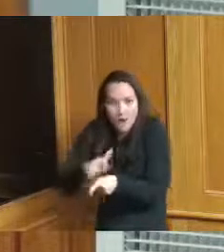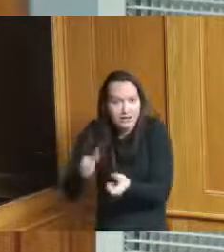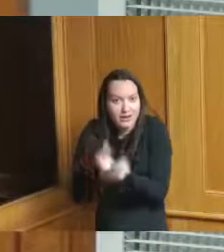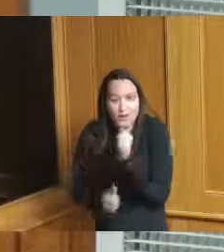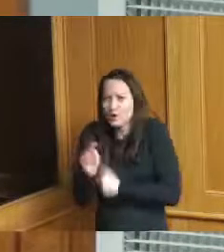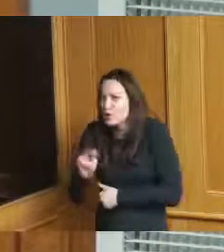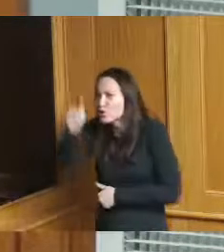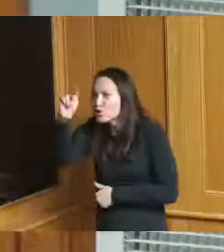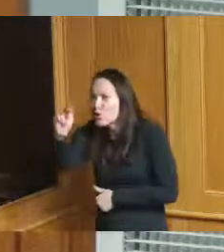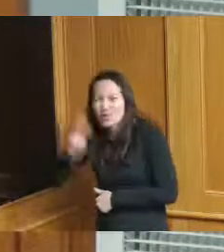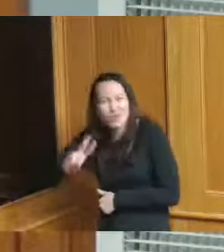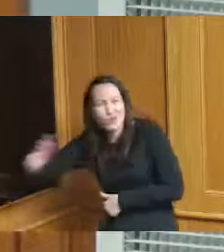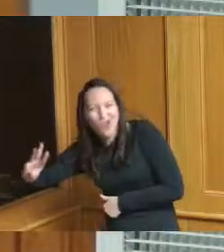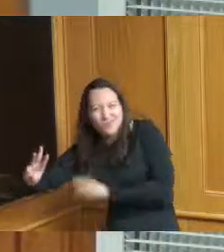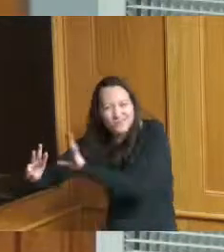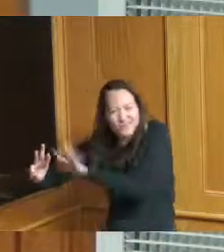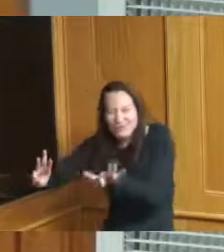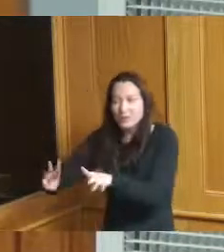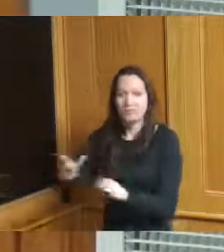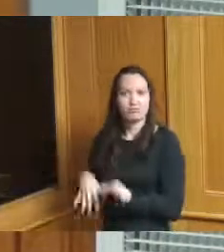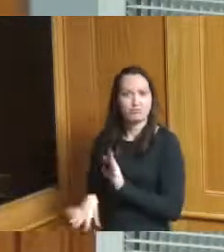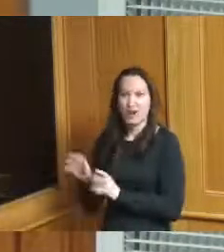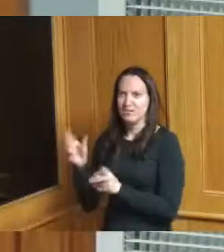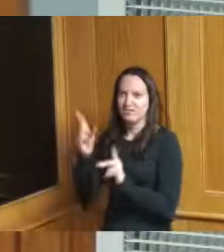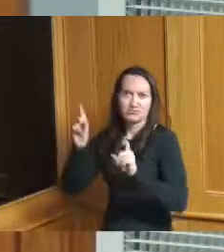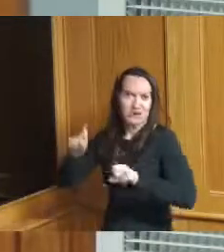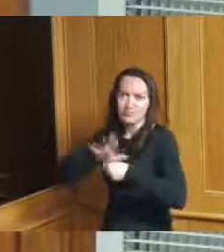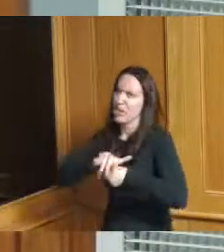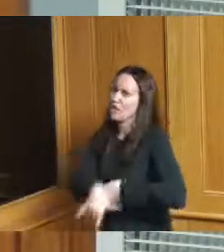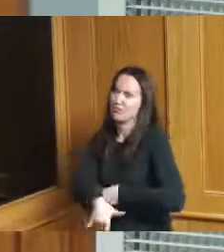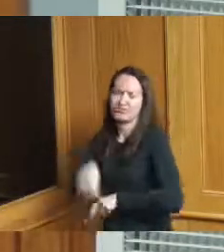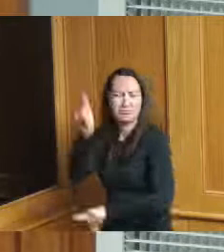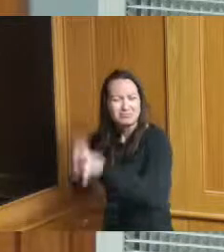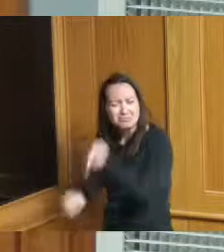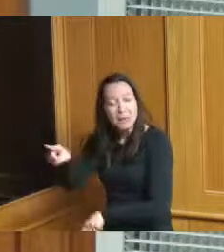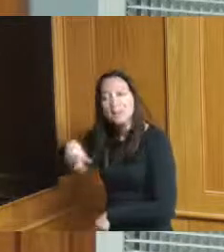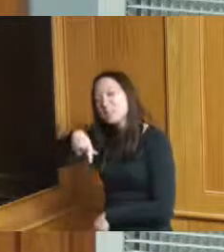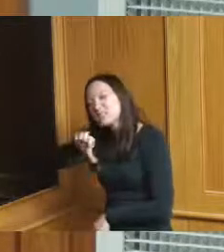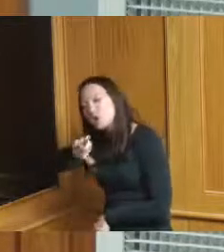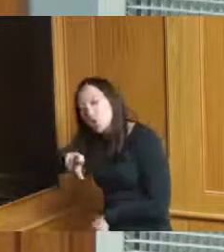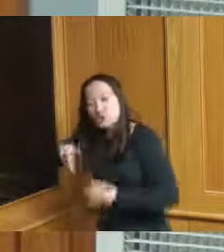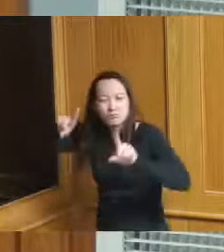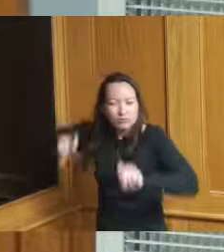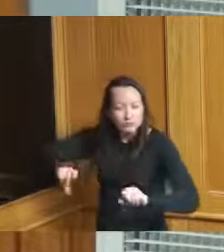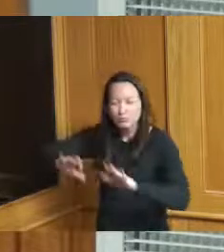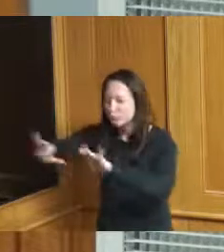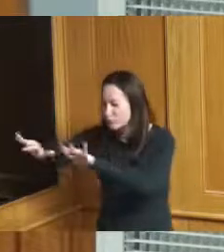one west I was able to find testing a variety of PCR testing as well as spots to purchase so